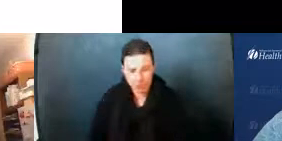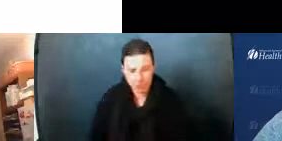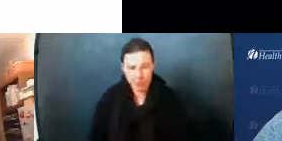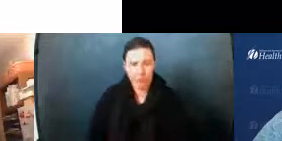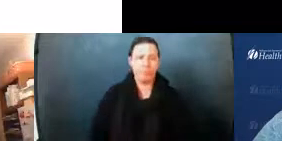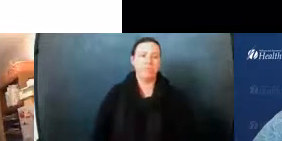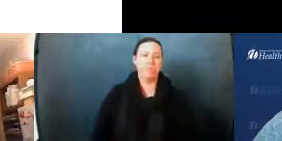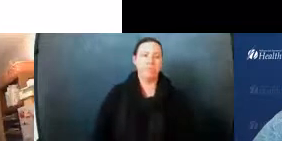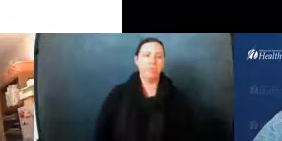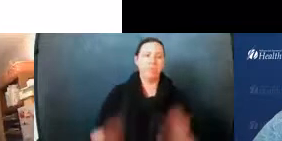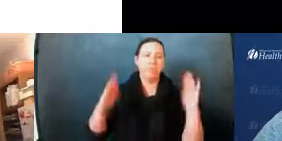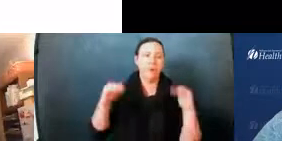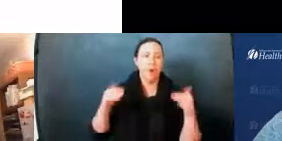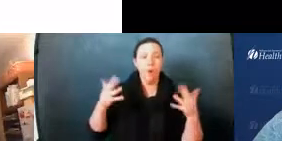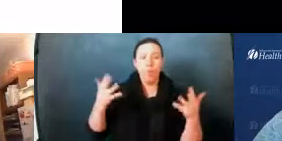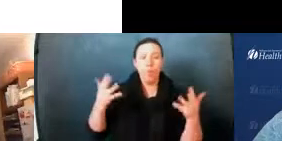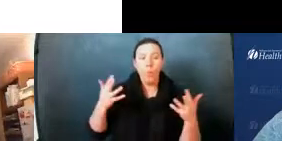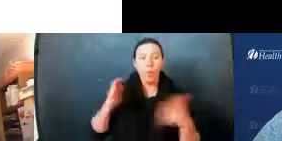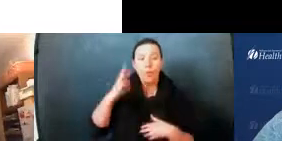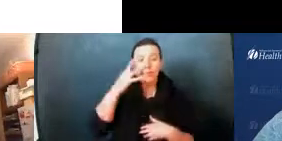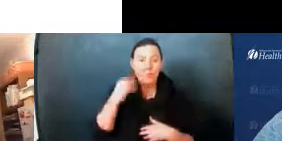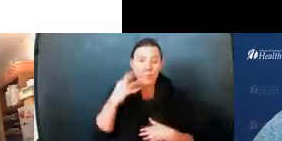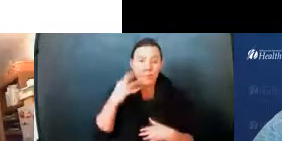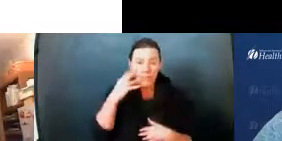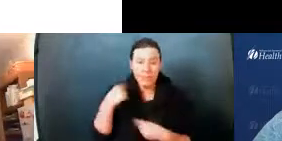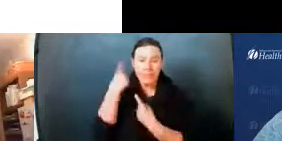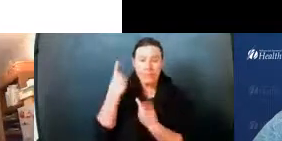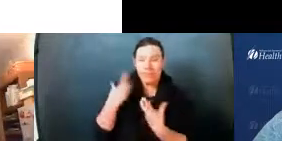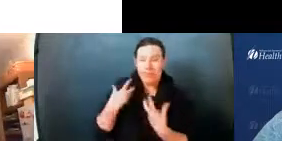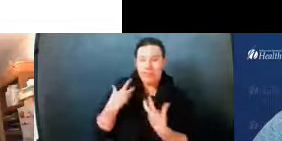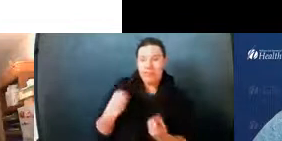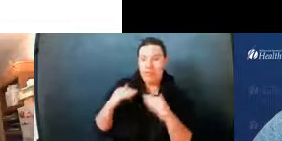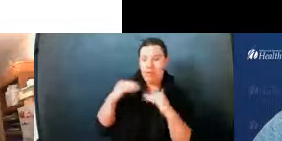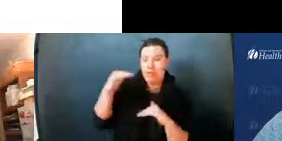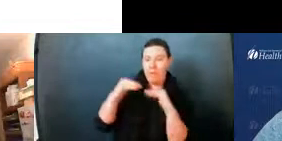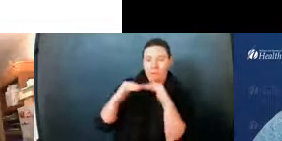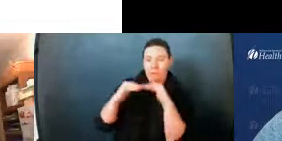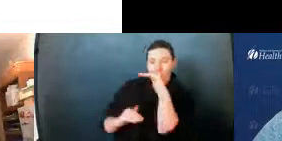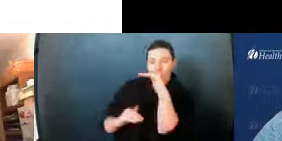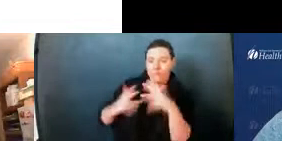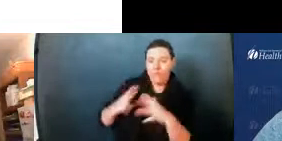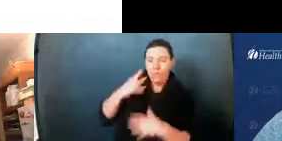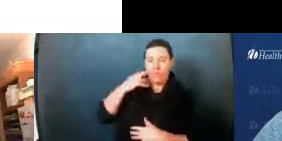and how have they affected you? Number three, how can healthcare professionals improve